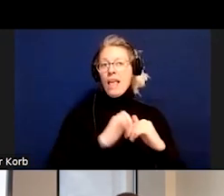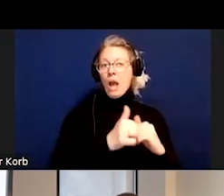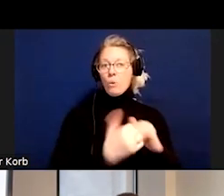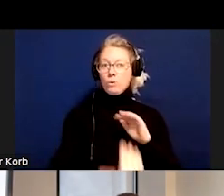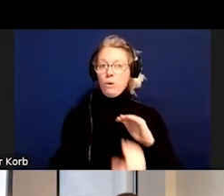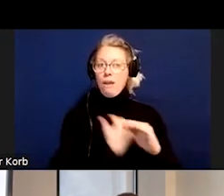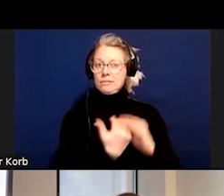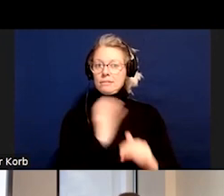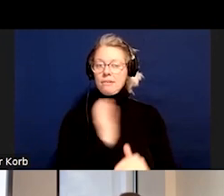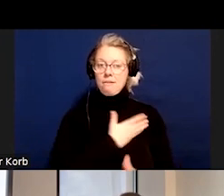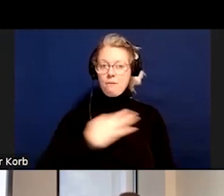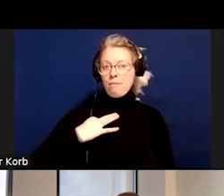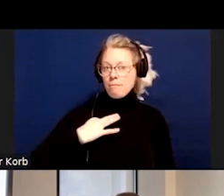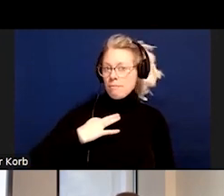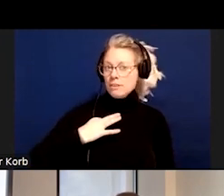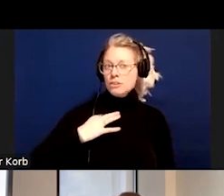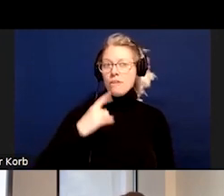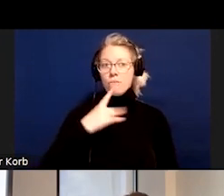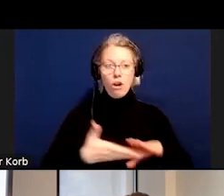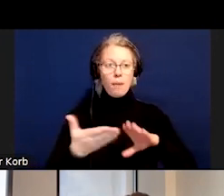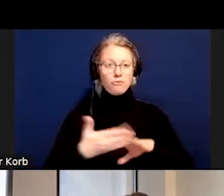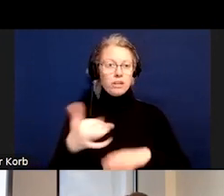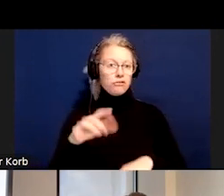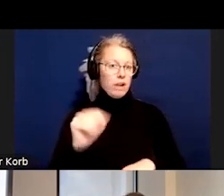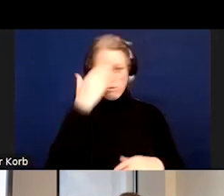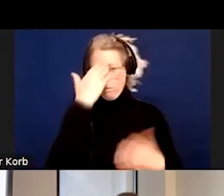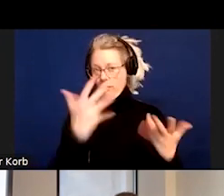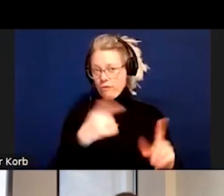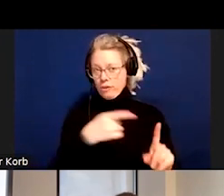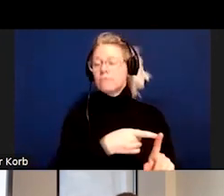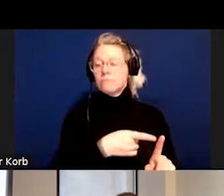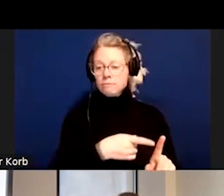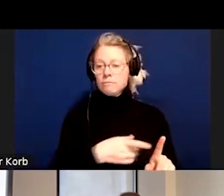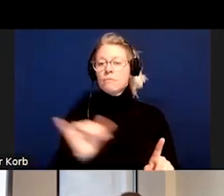application for the Operating Grant Program, and with information about their eligibility